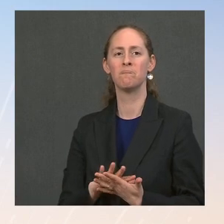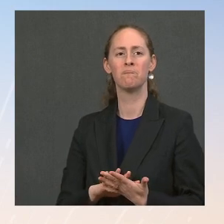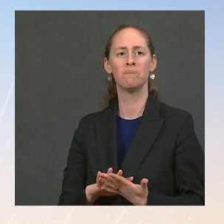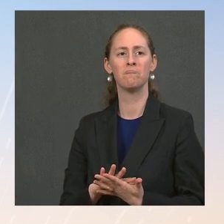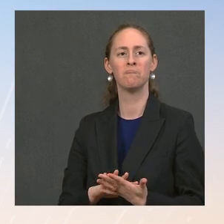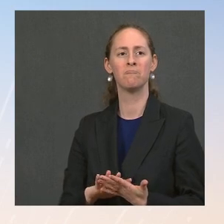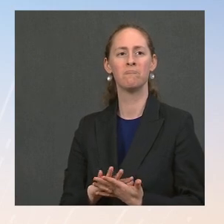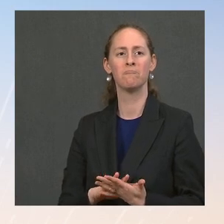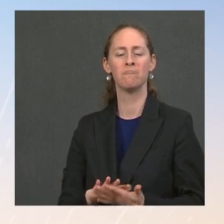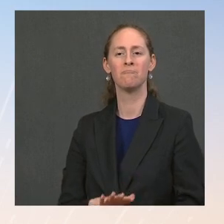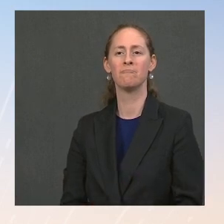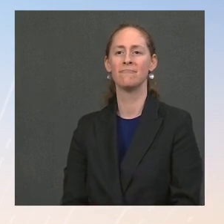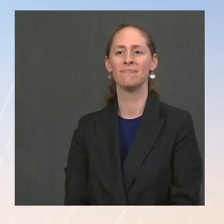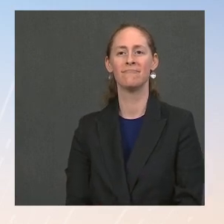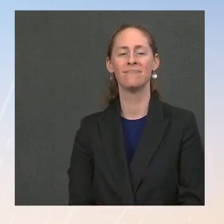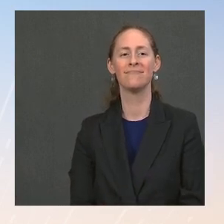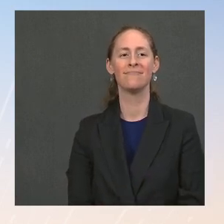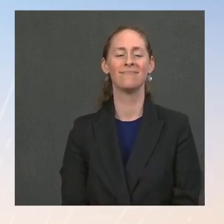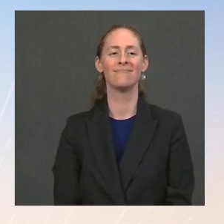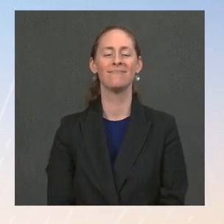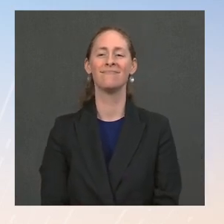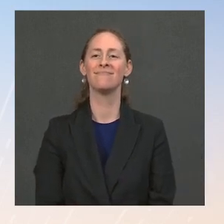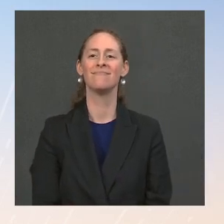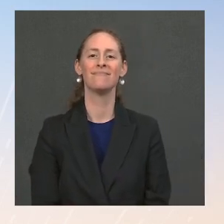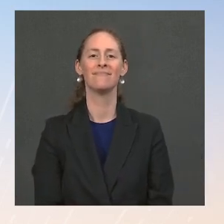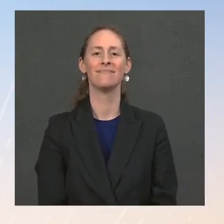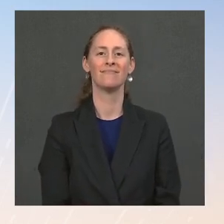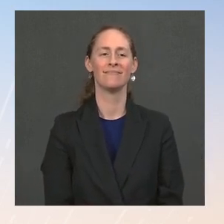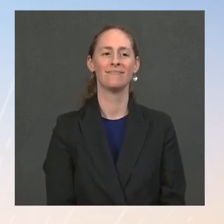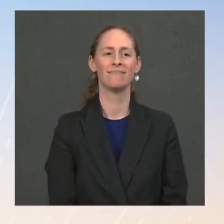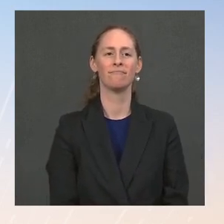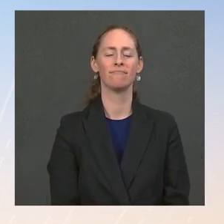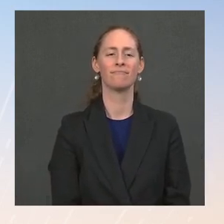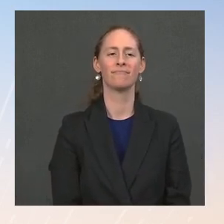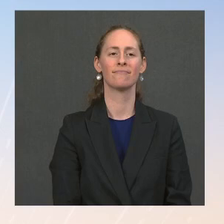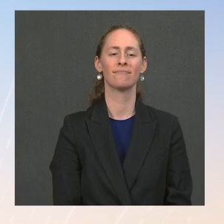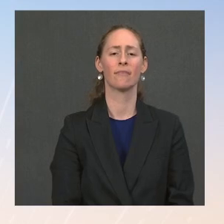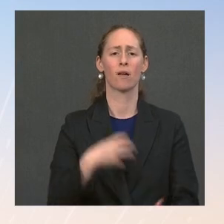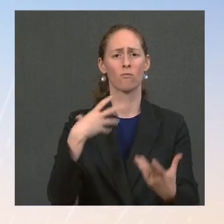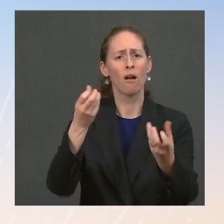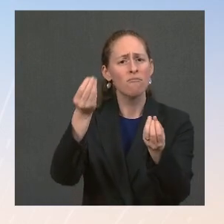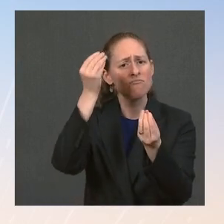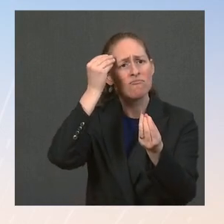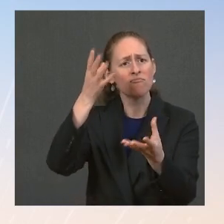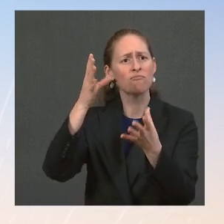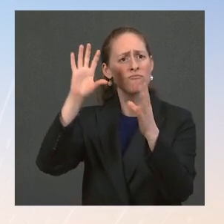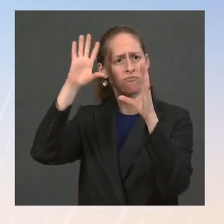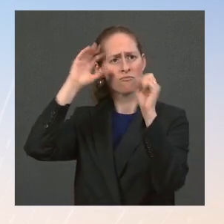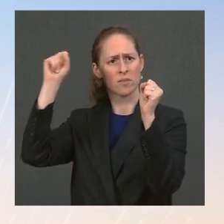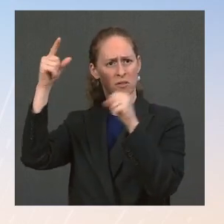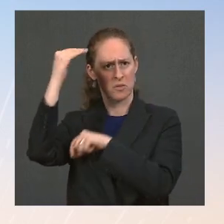Ms. Psaki: The administration takes the events of January 6th incredibly seriously, as the President said on its six-month anniversary.